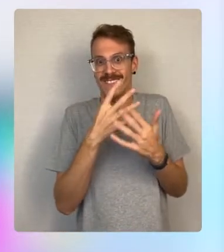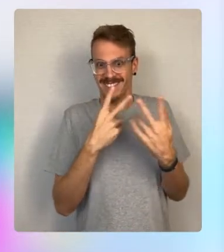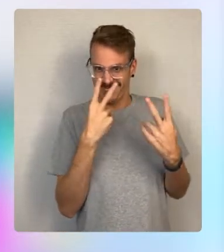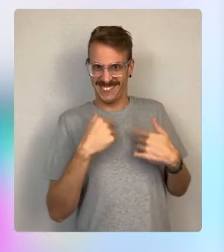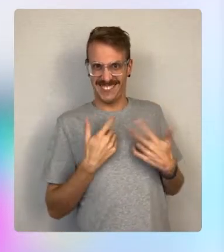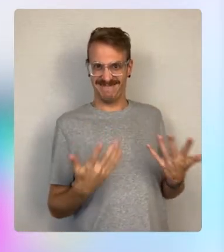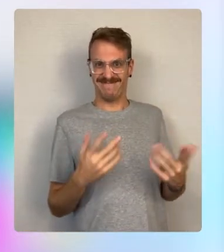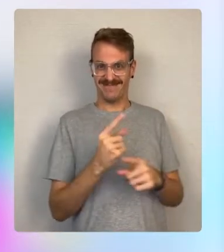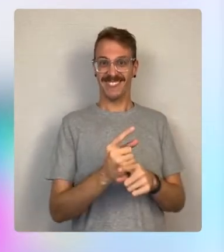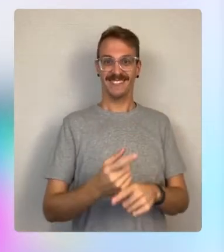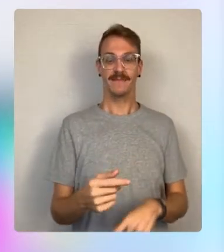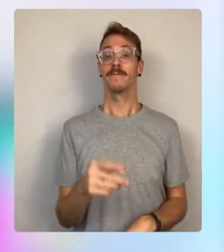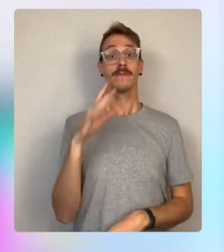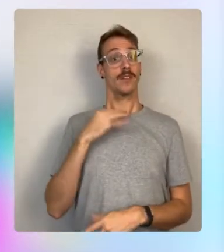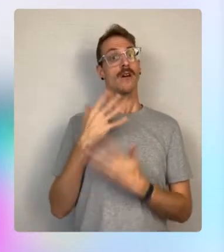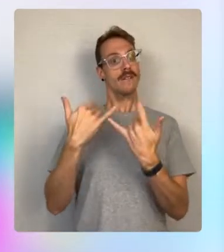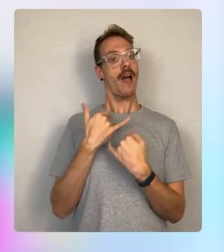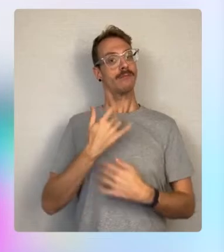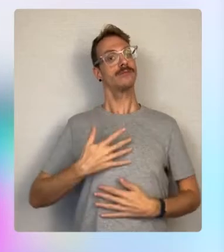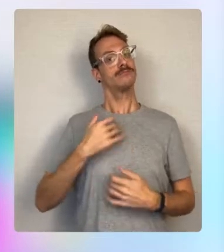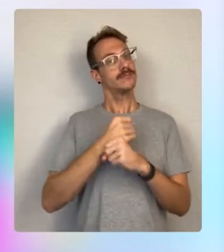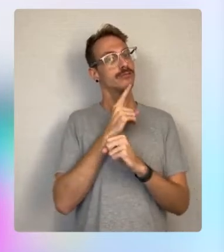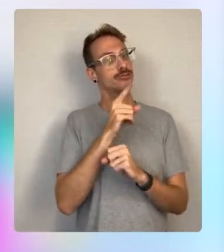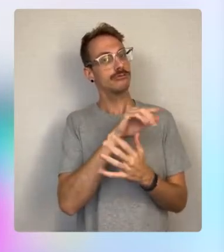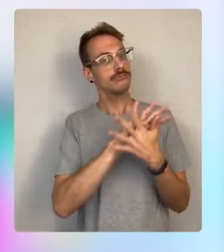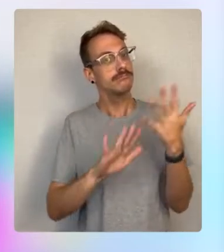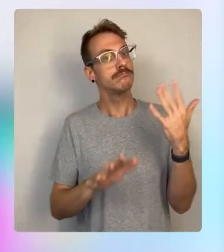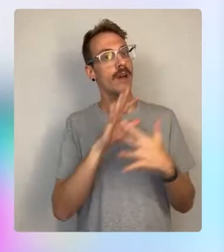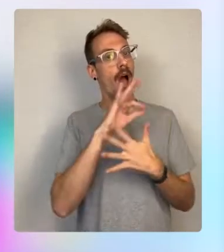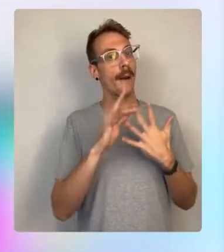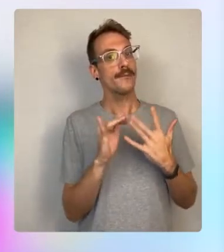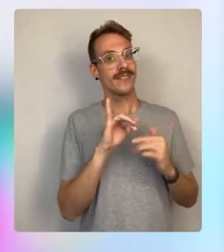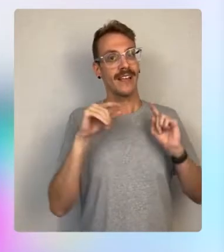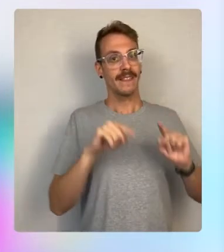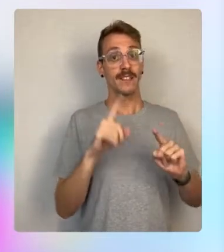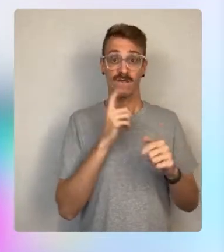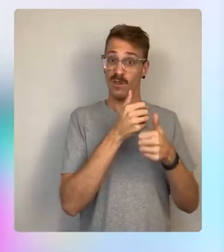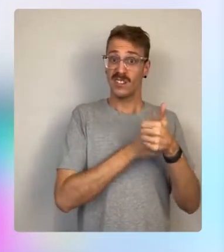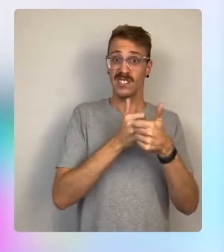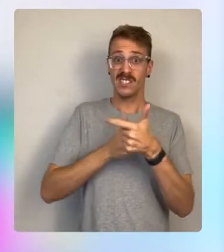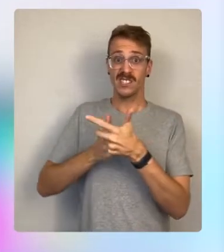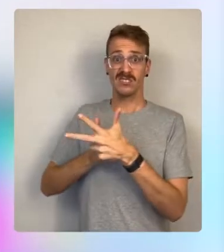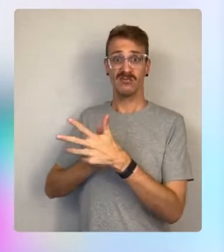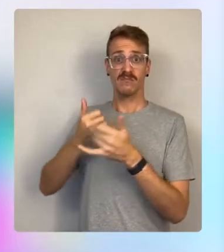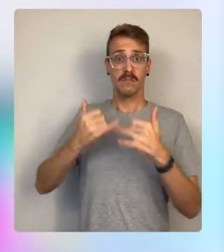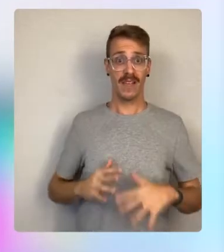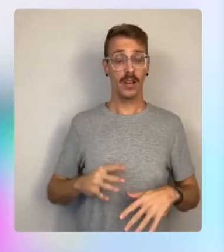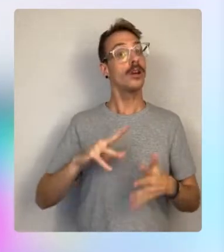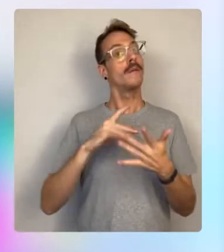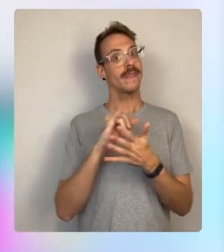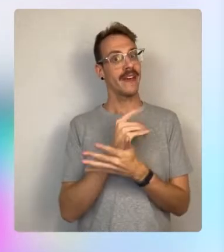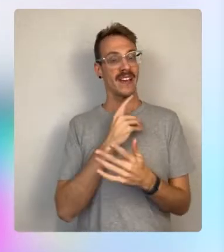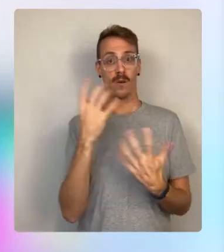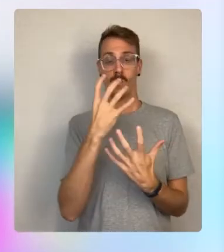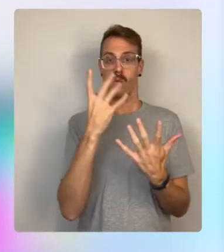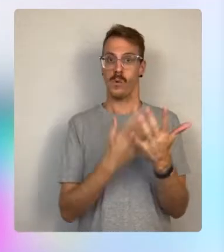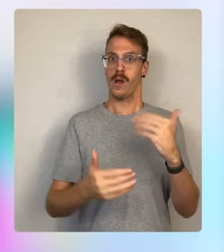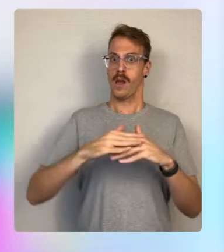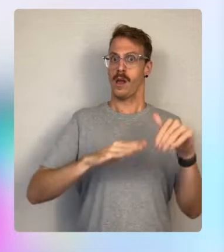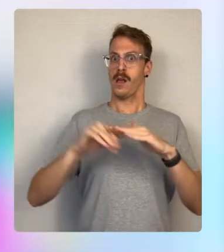Now I want to make sure that there's a lot of options just like this for each player, but that could really start to add up,